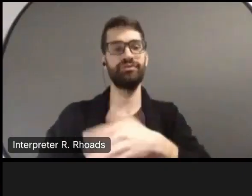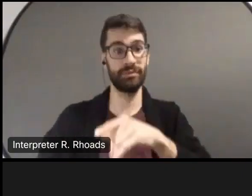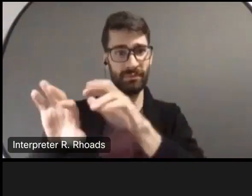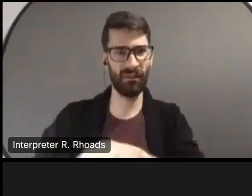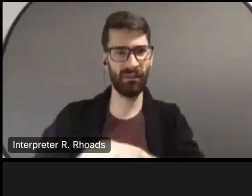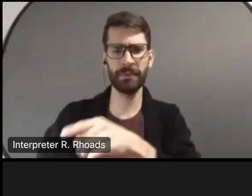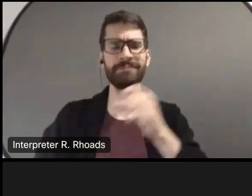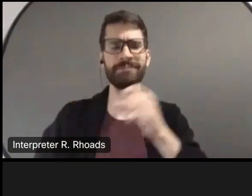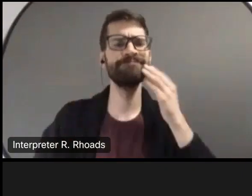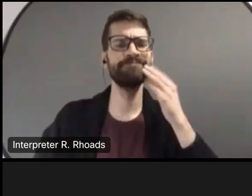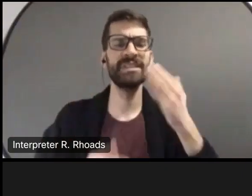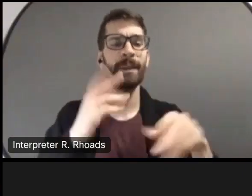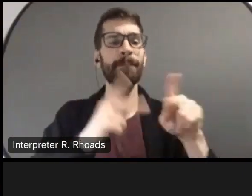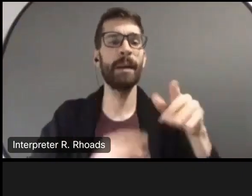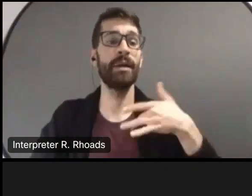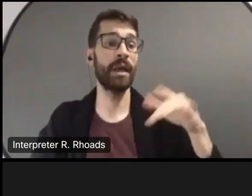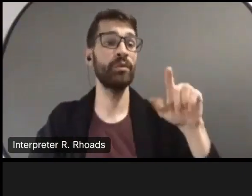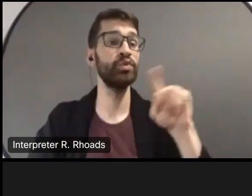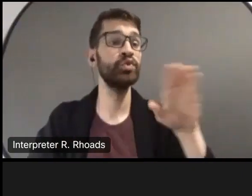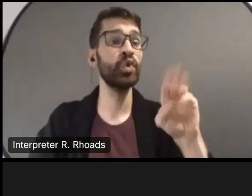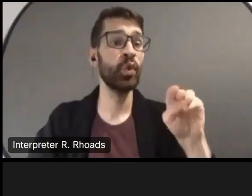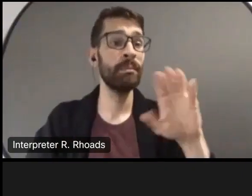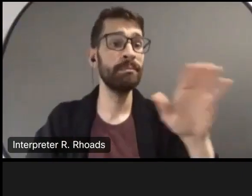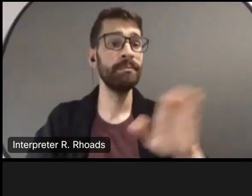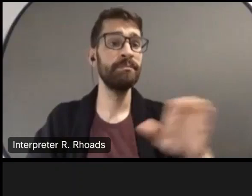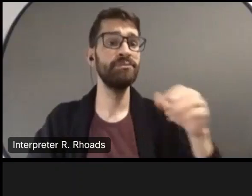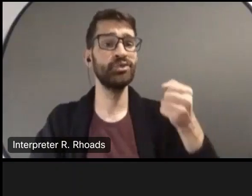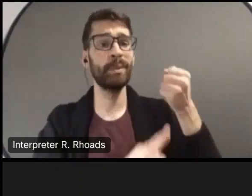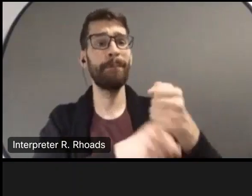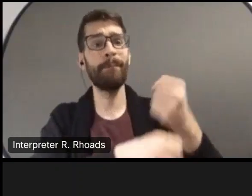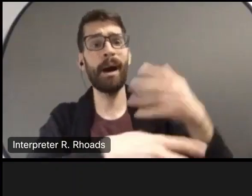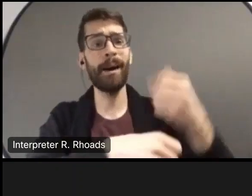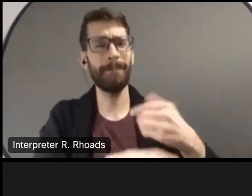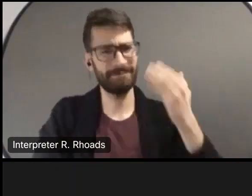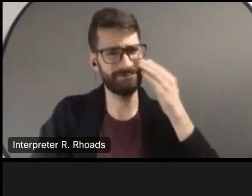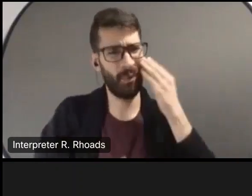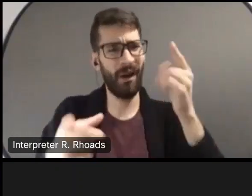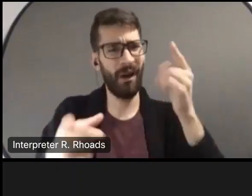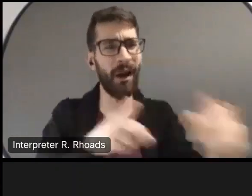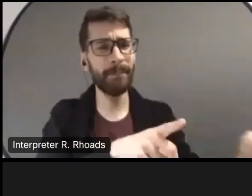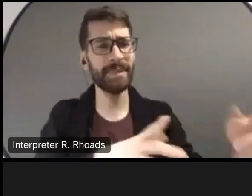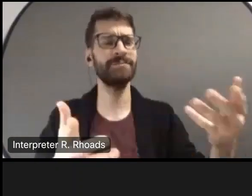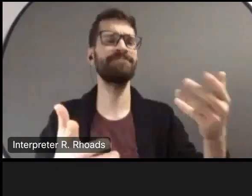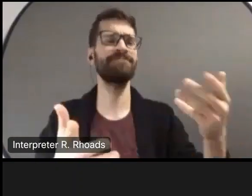know about Zoom bombing and things like that. So, I kind of look at it this way. If you were meeting